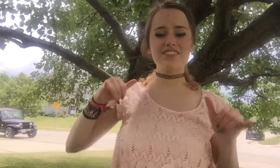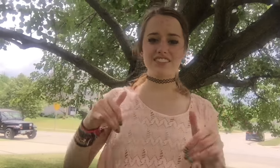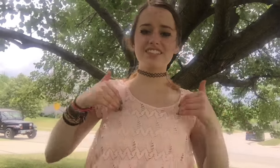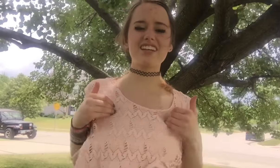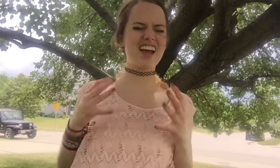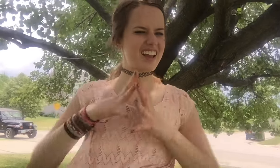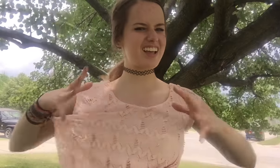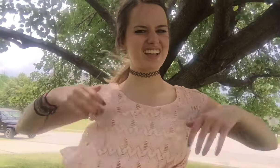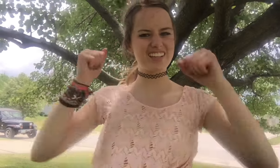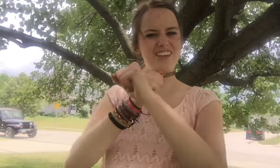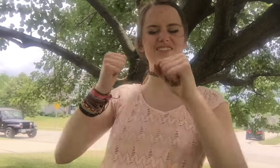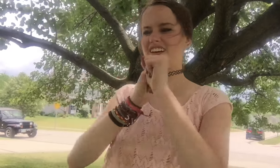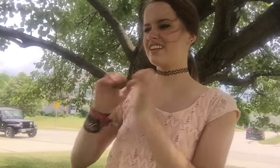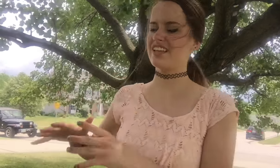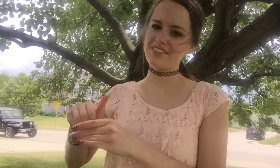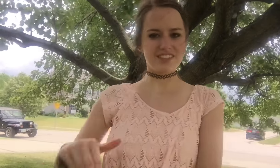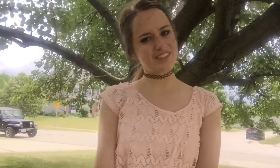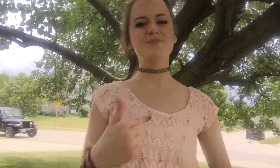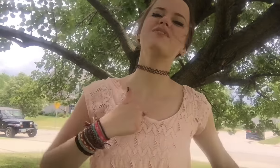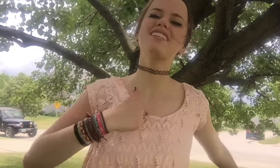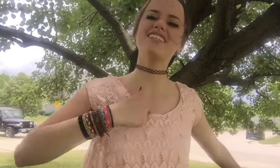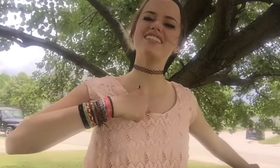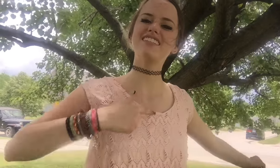'cause i've still got a lot of fight left in me